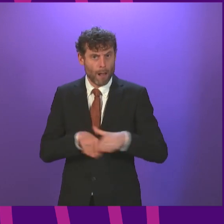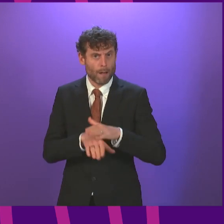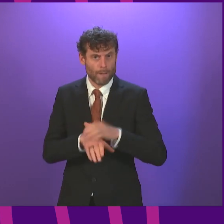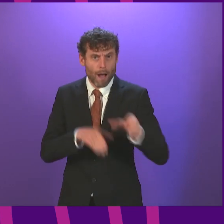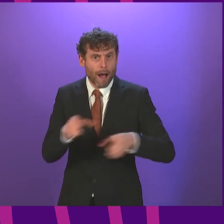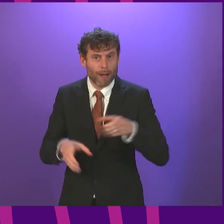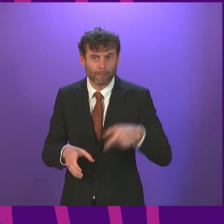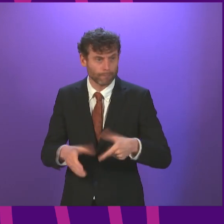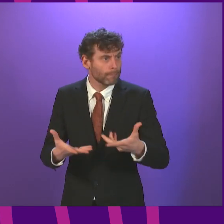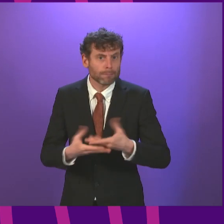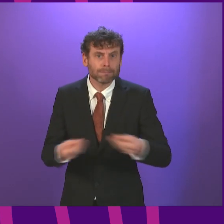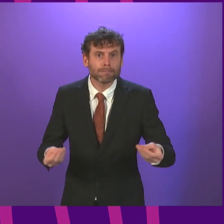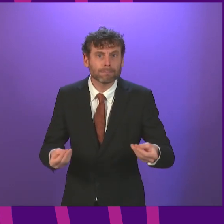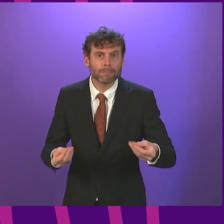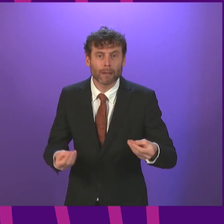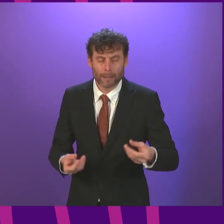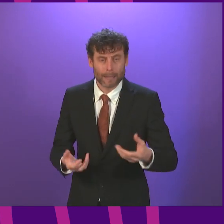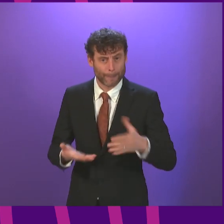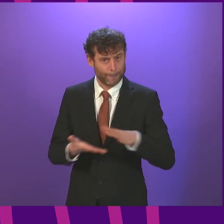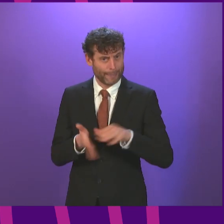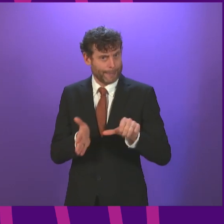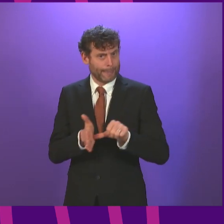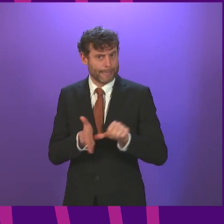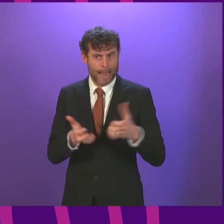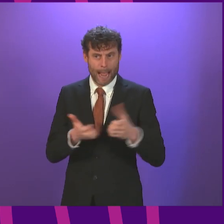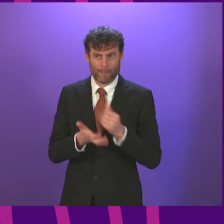The First Minister (Nicola Sturgeon): Before I answer the substantive question,